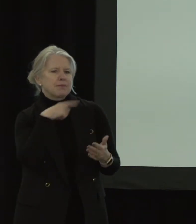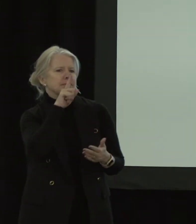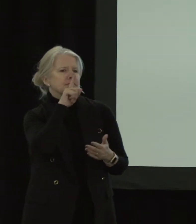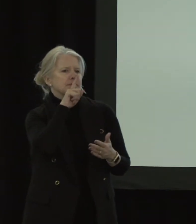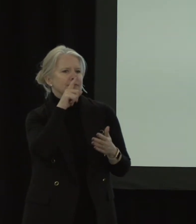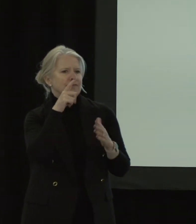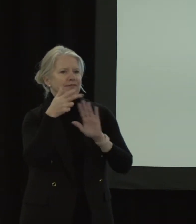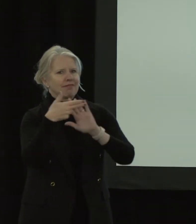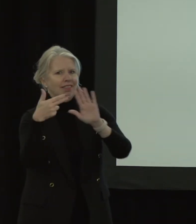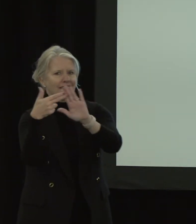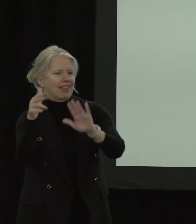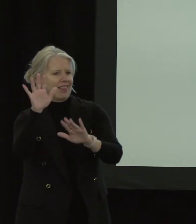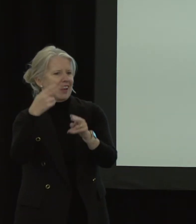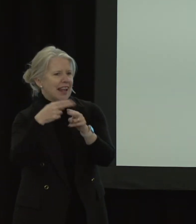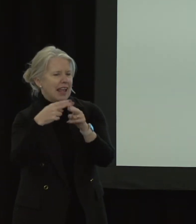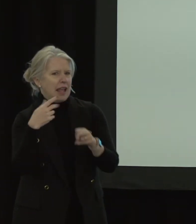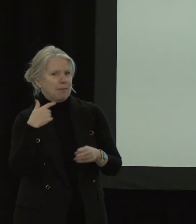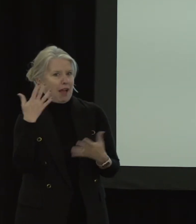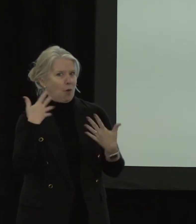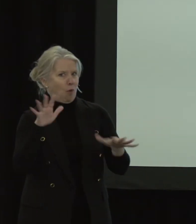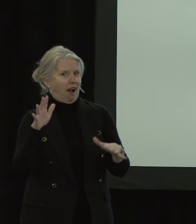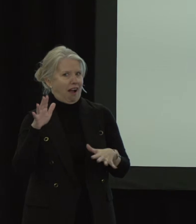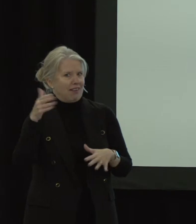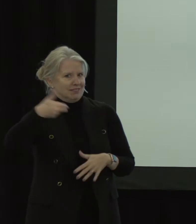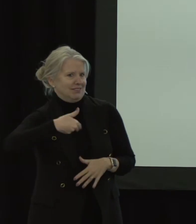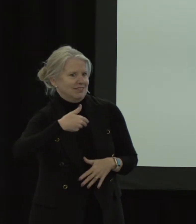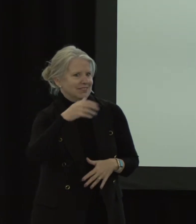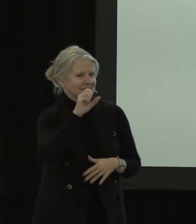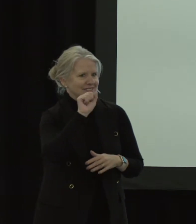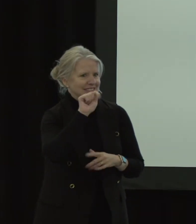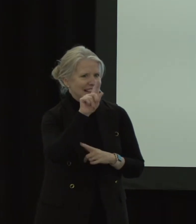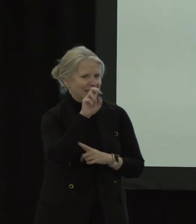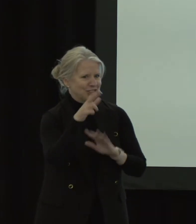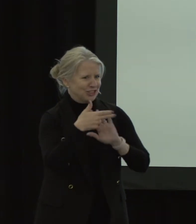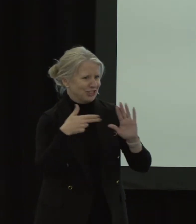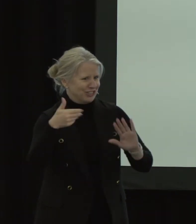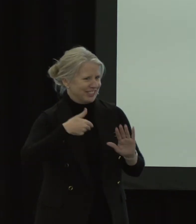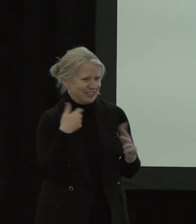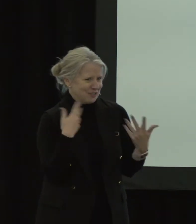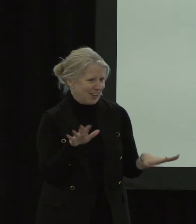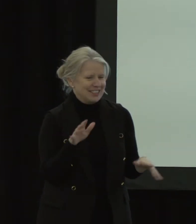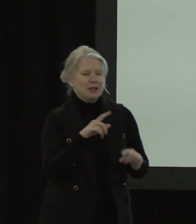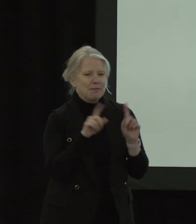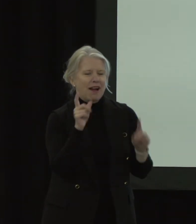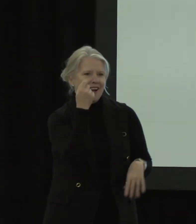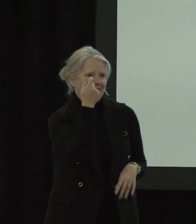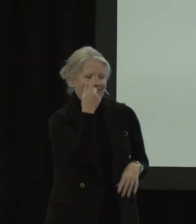accused of slander, but I know some. The list goes on, but, I said, there was one